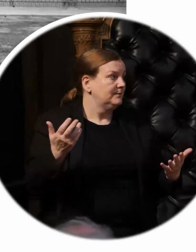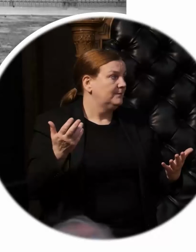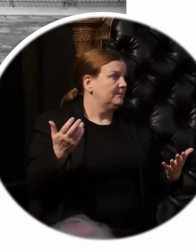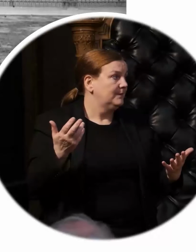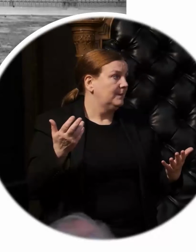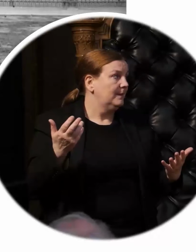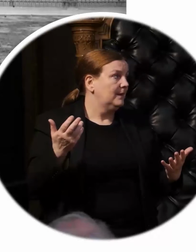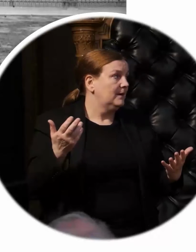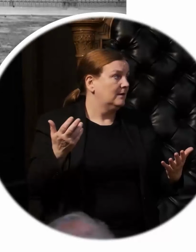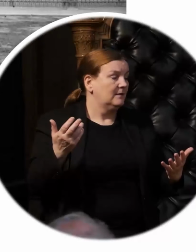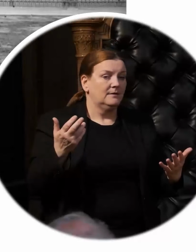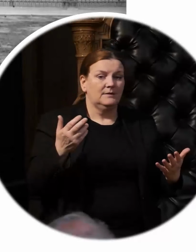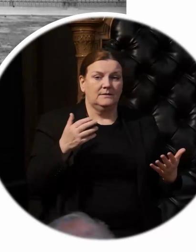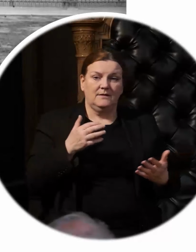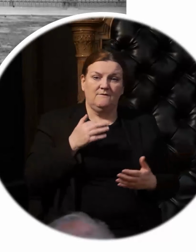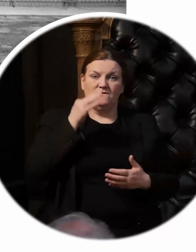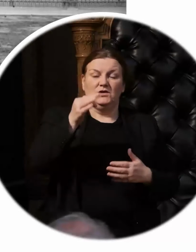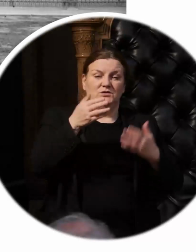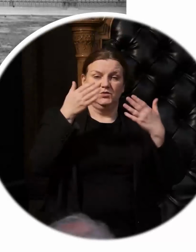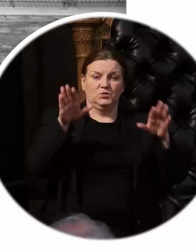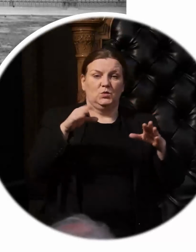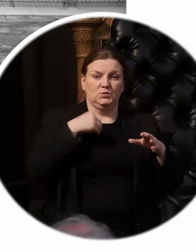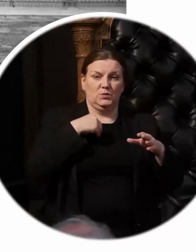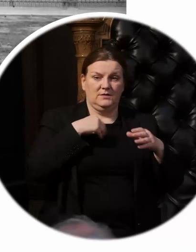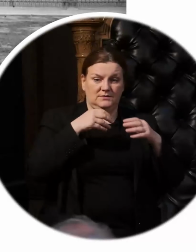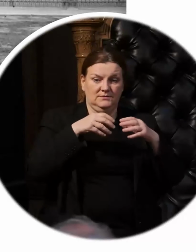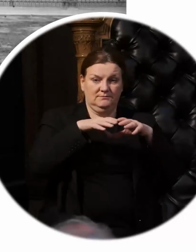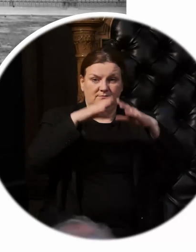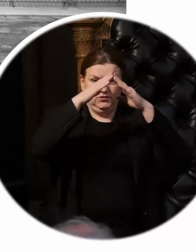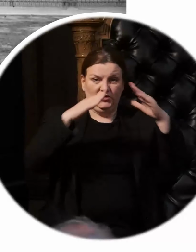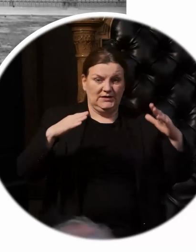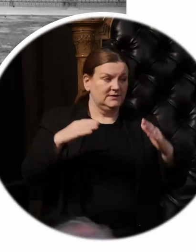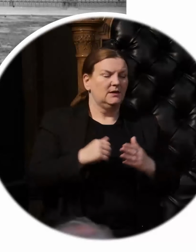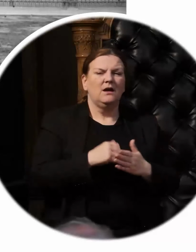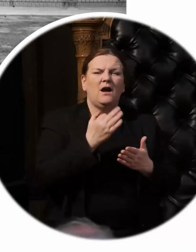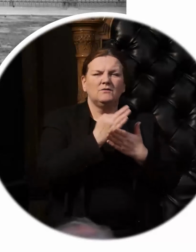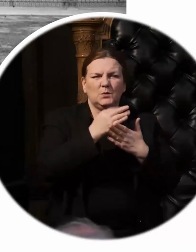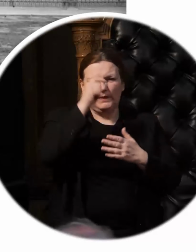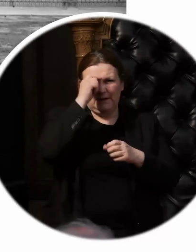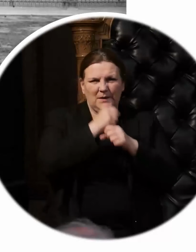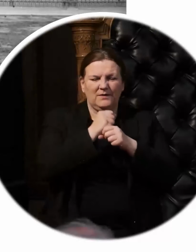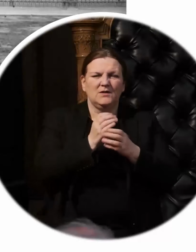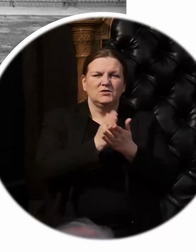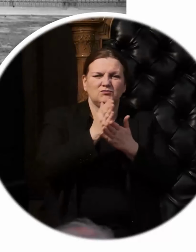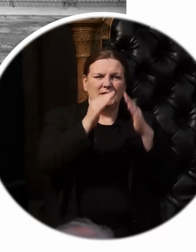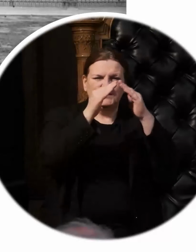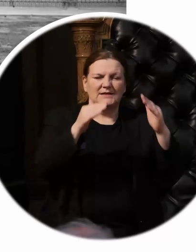frontispiece to his train shed. So we often think as train sheds as kind of the secondary cousin that sort of sits